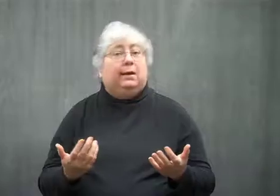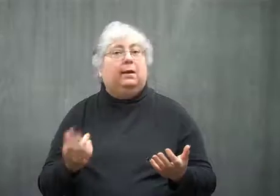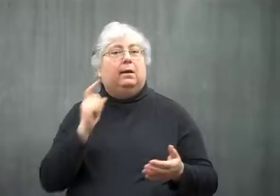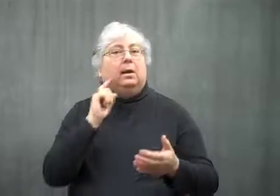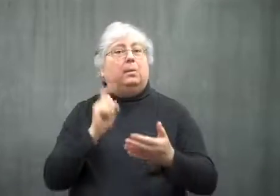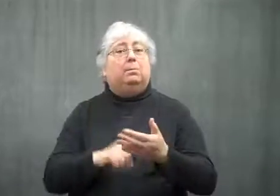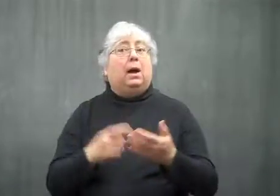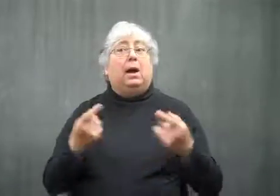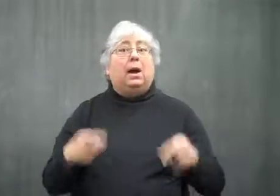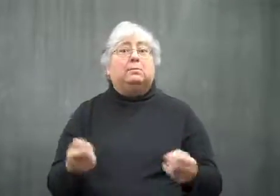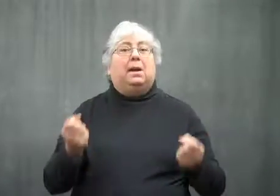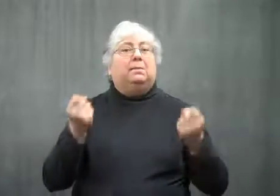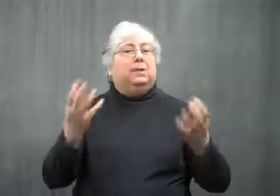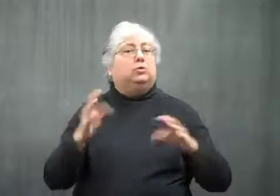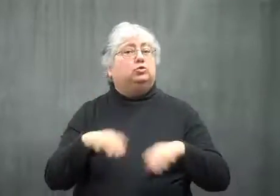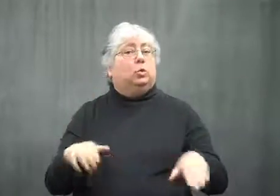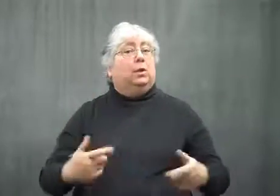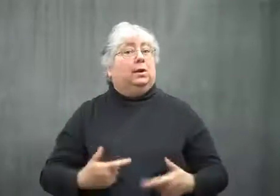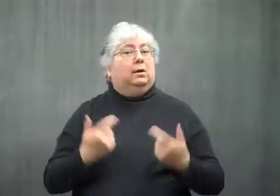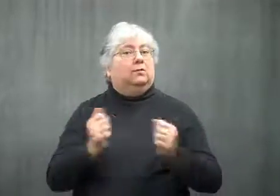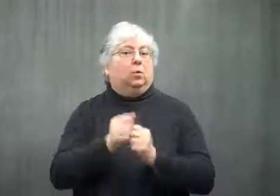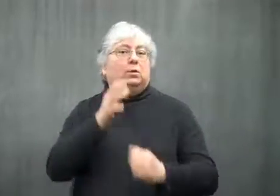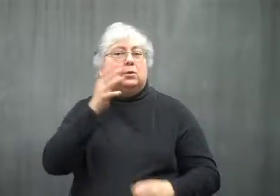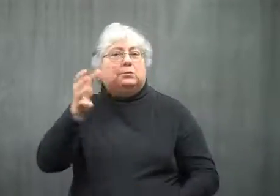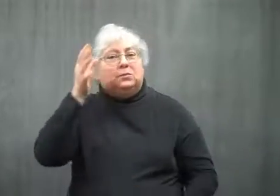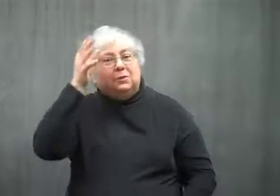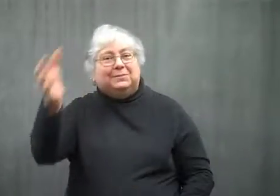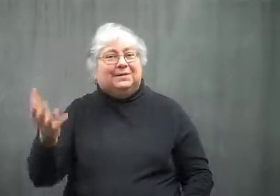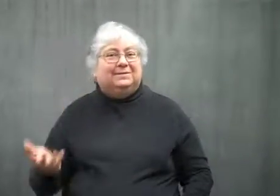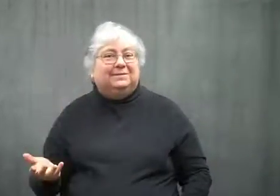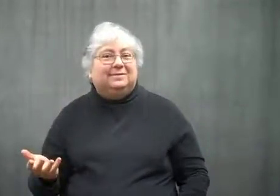Well, it so happens that many children live with their grandparents.